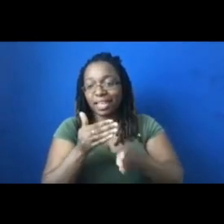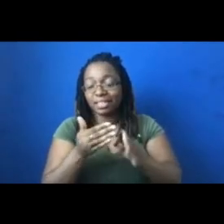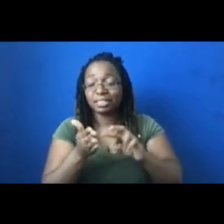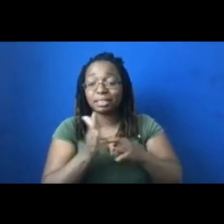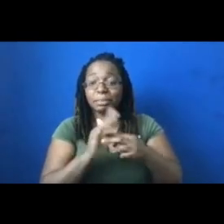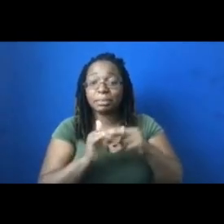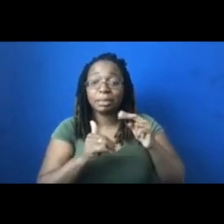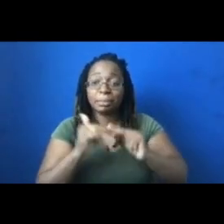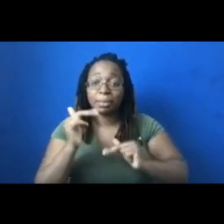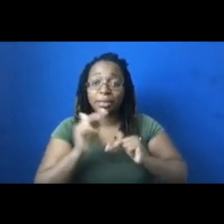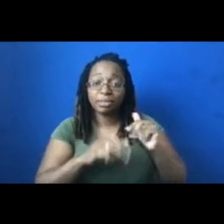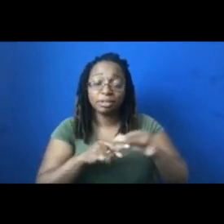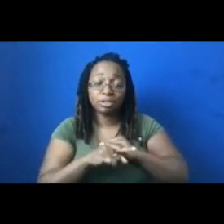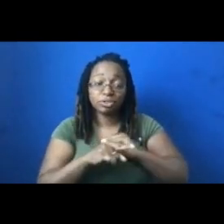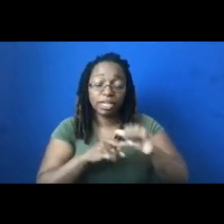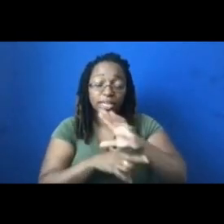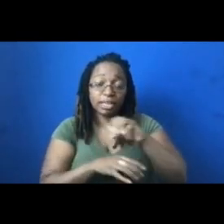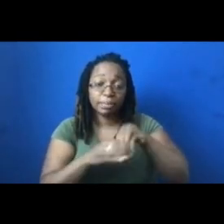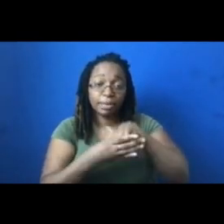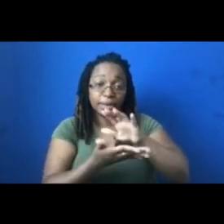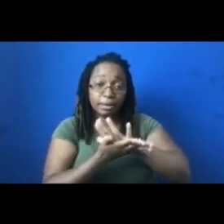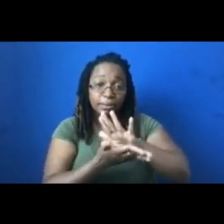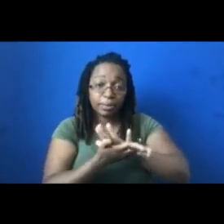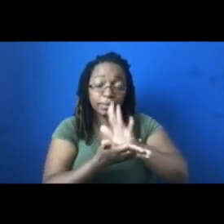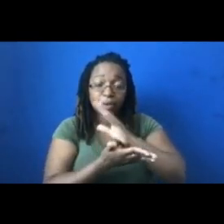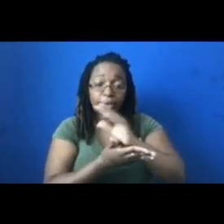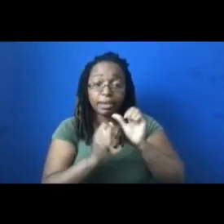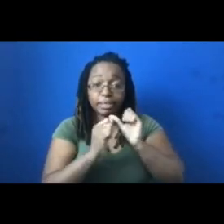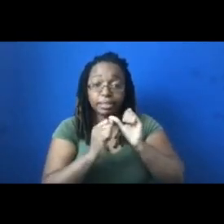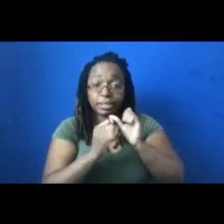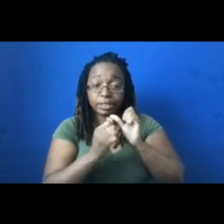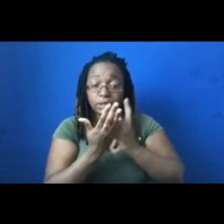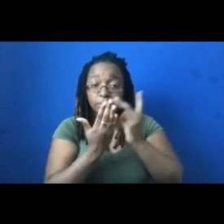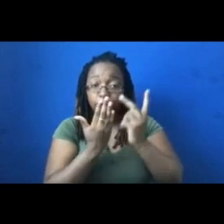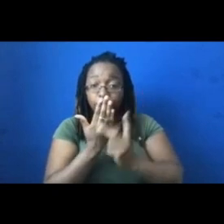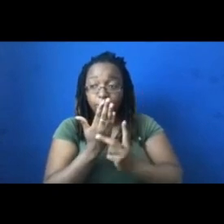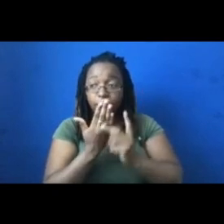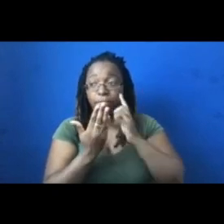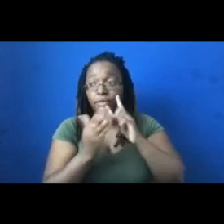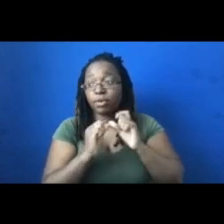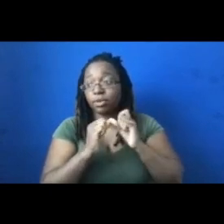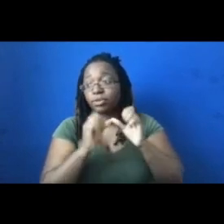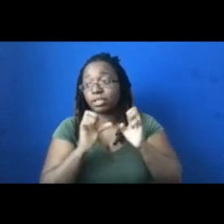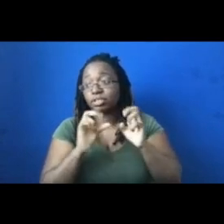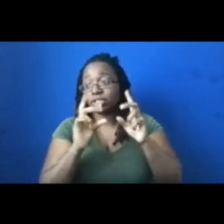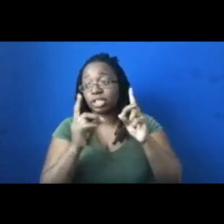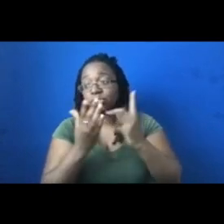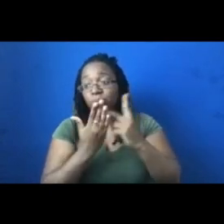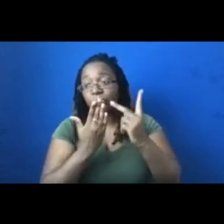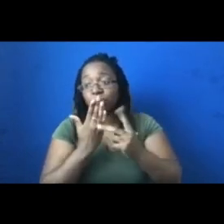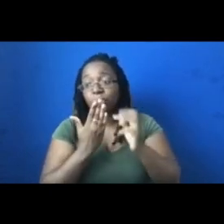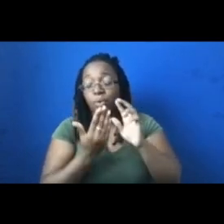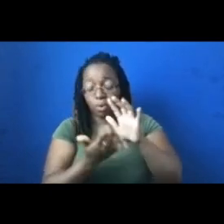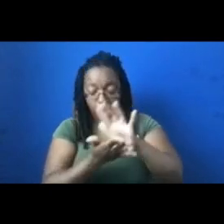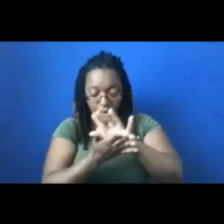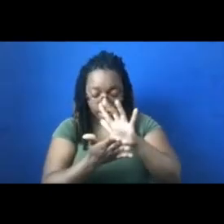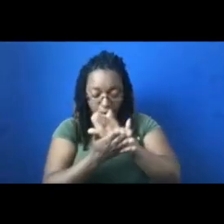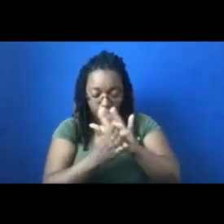within academia, and continuing the program as a continuing education program, or academic certificate or degree program